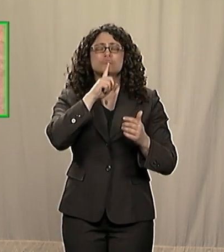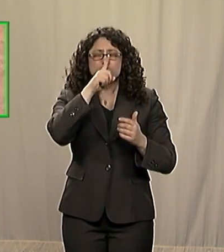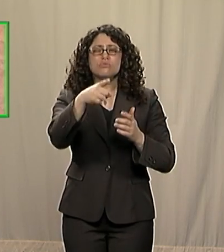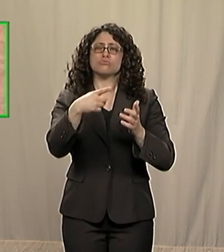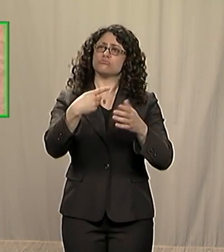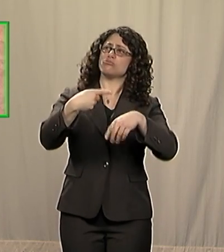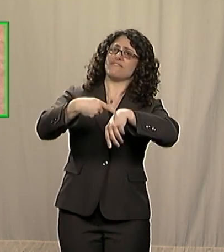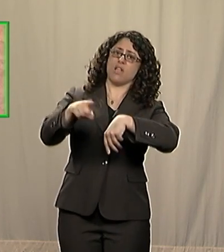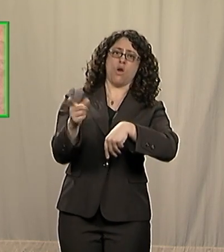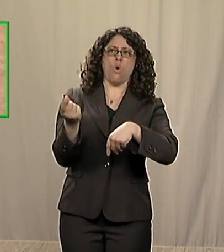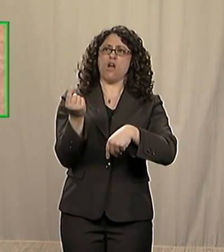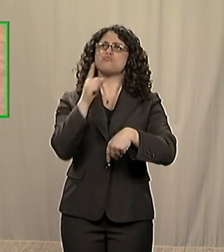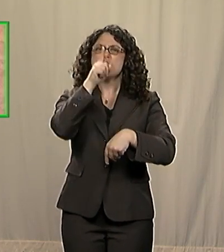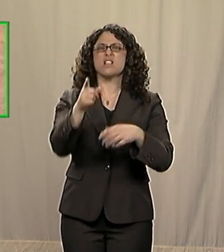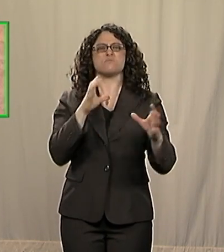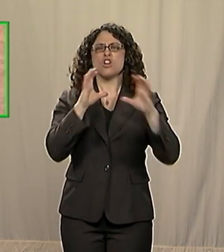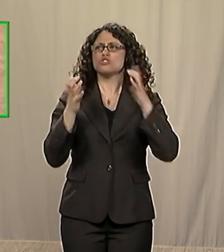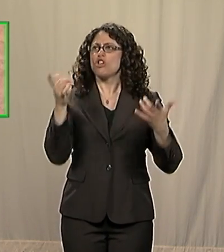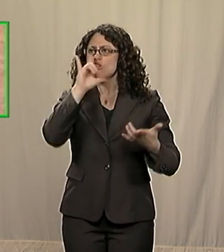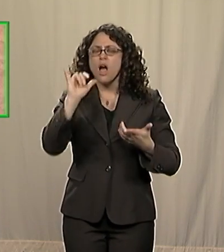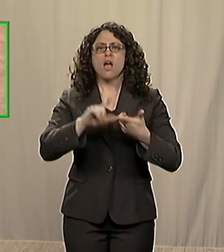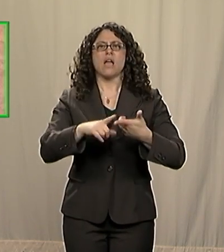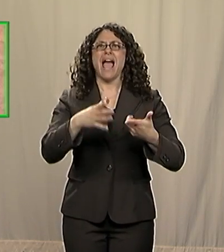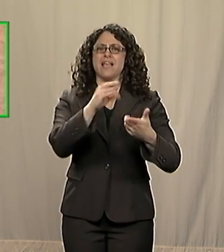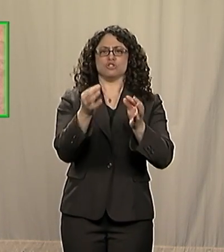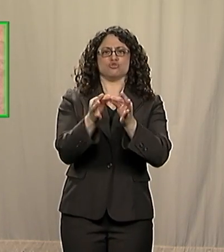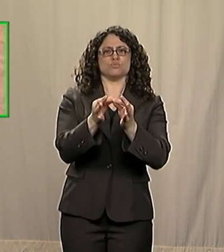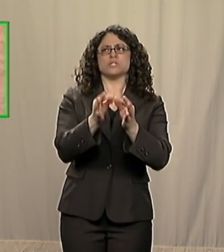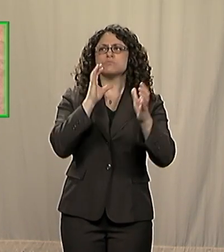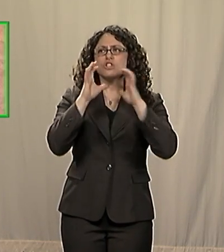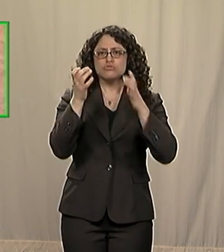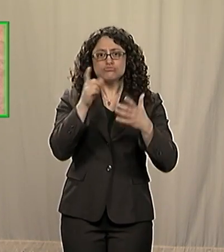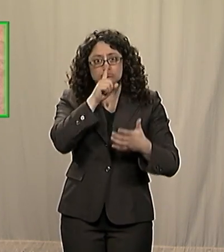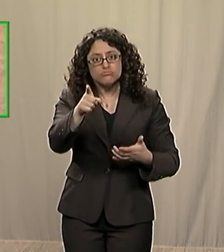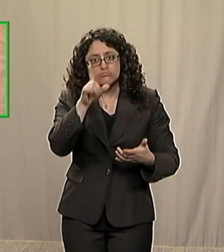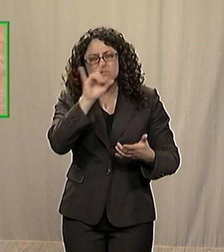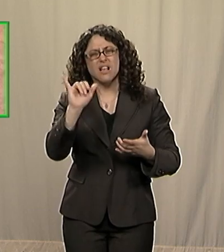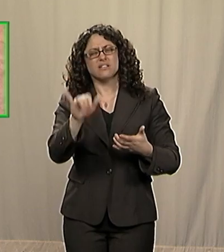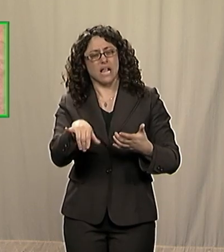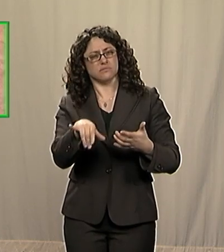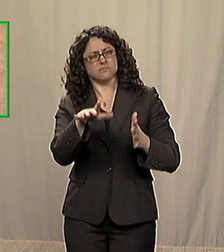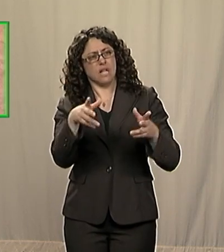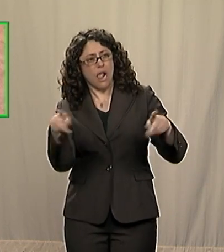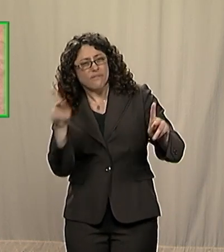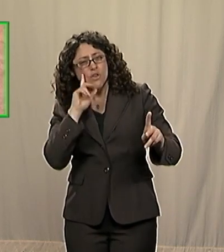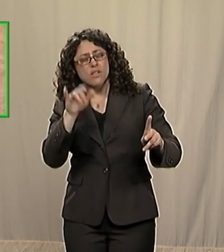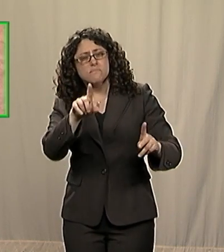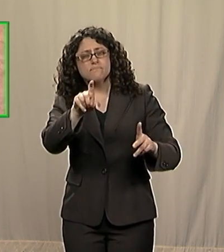and B, what we know interpreted communications can be. The example I have now is the current code of ethics